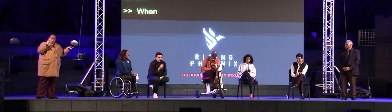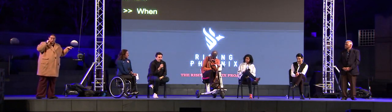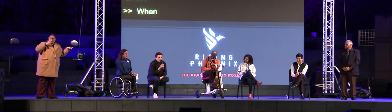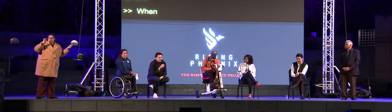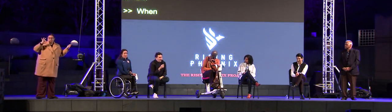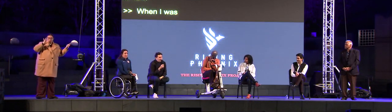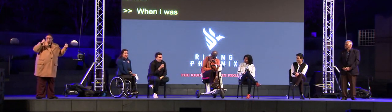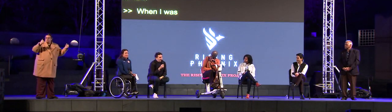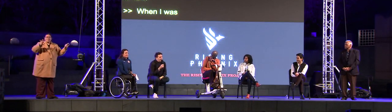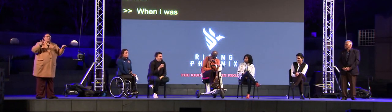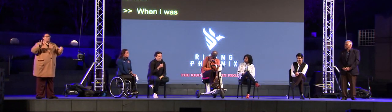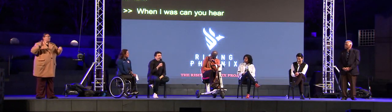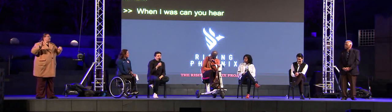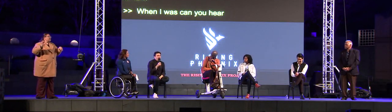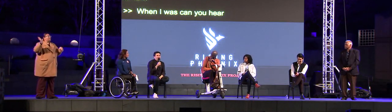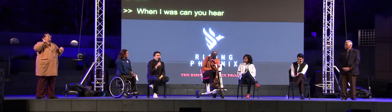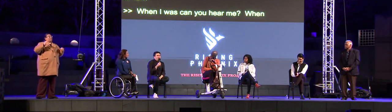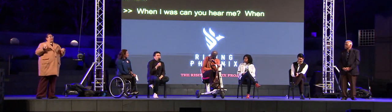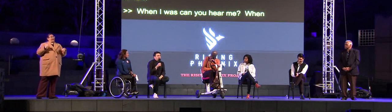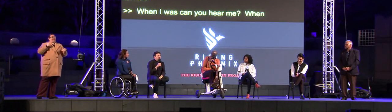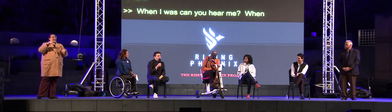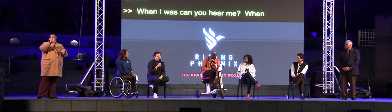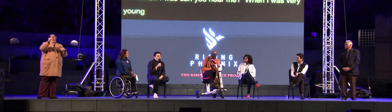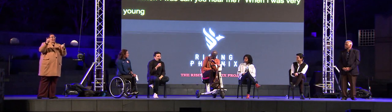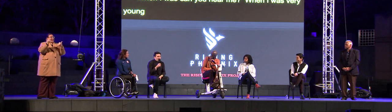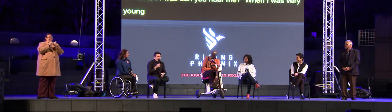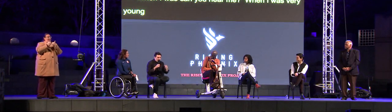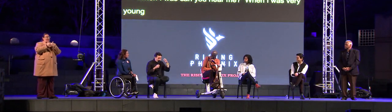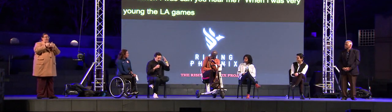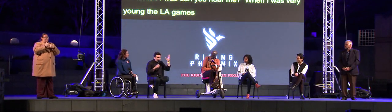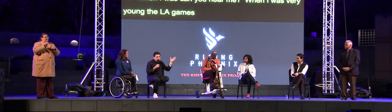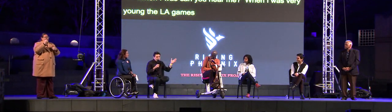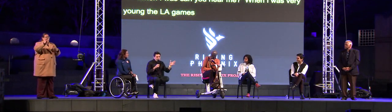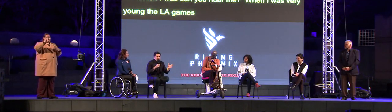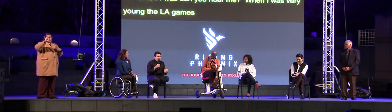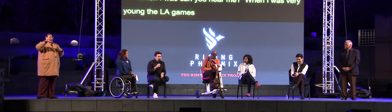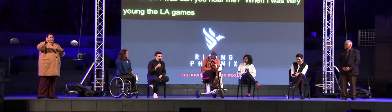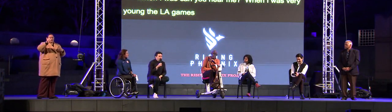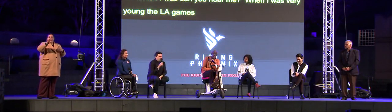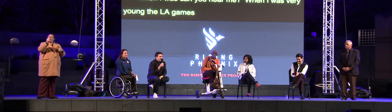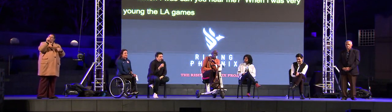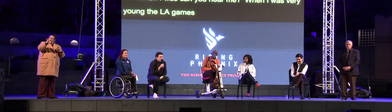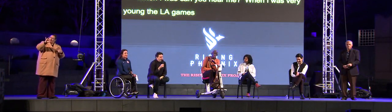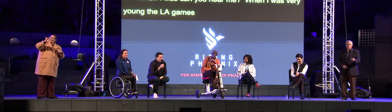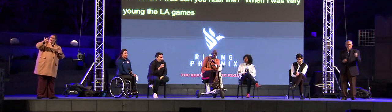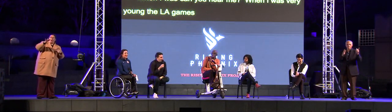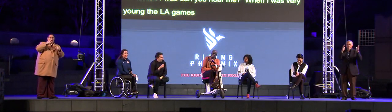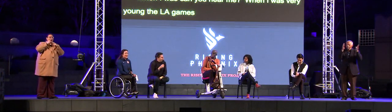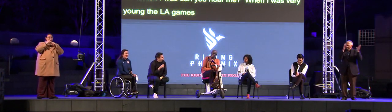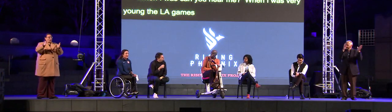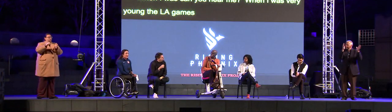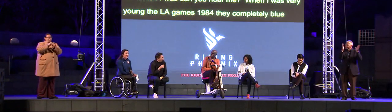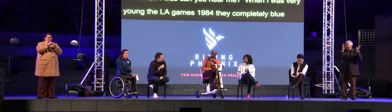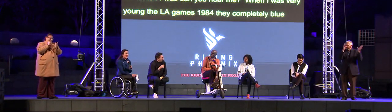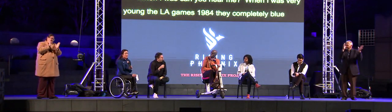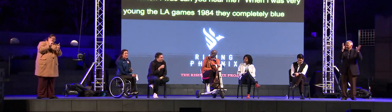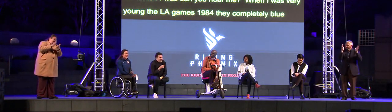Yep. When I was very young, the LA games, 1984, they completely blew my mind. [INTERPOSING VOICES]